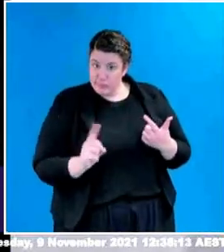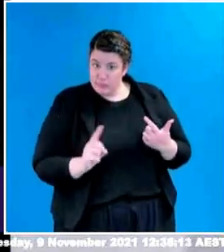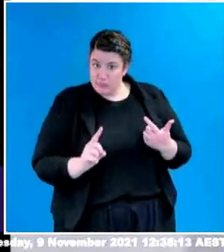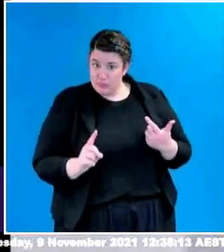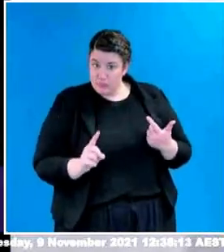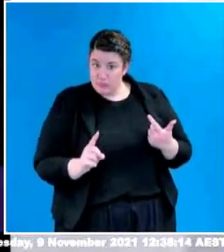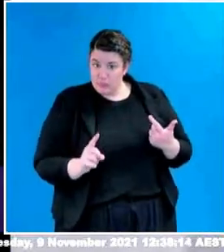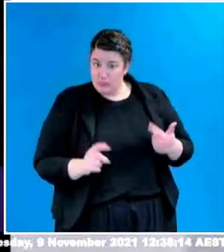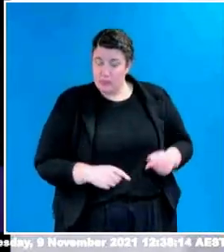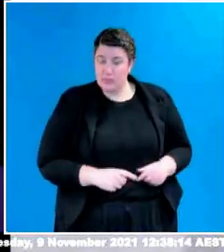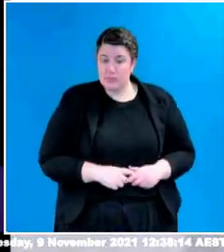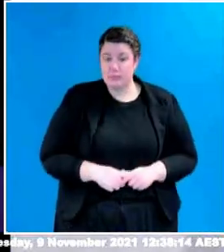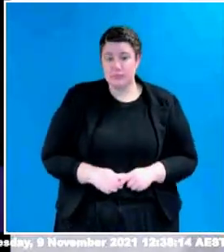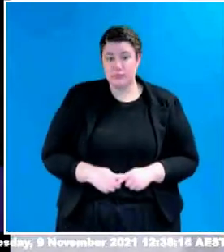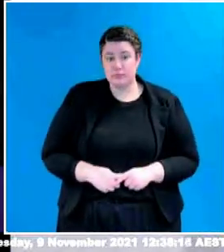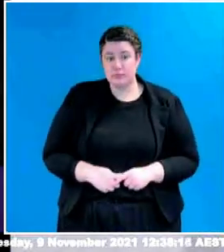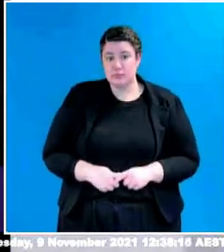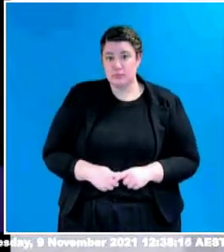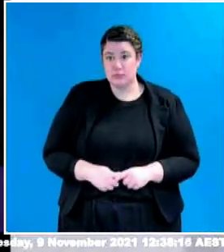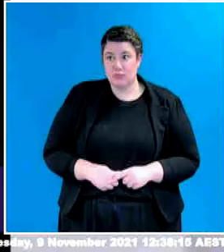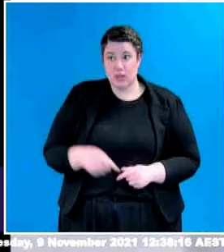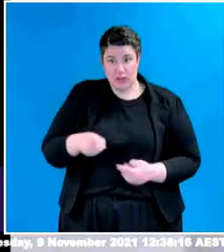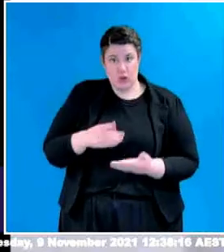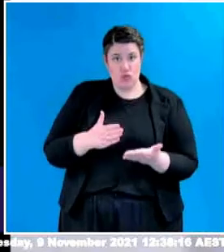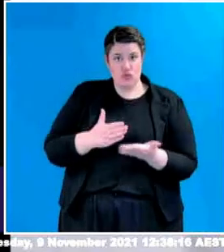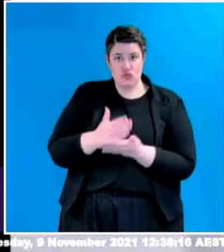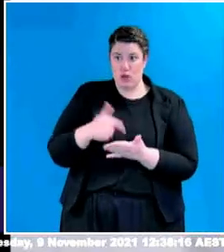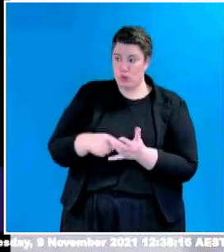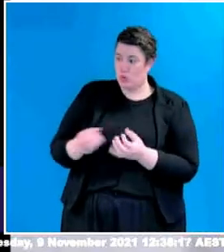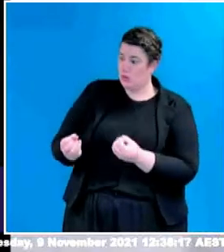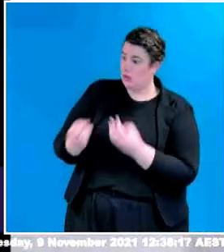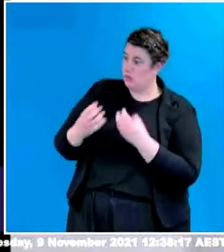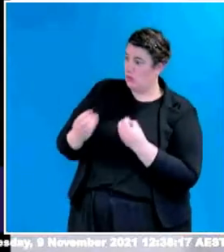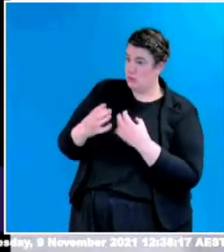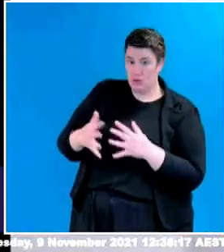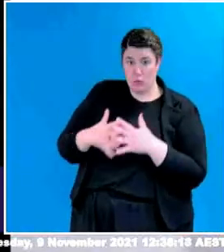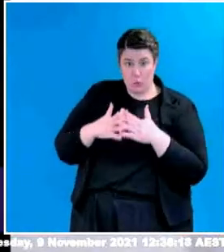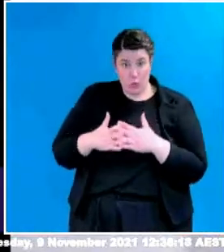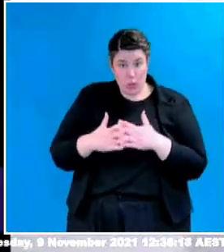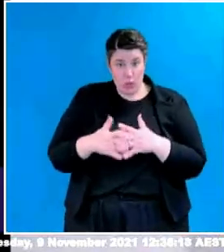addressing the right to be heard? Is that good enough?